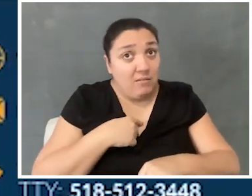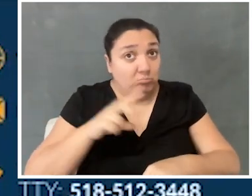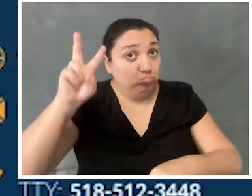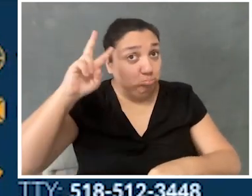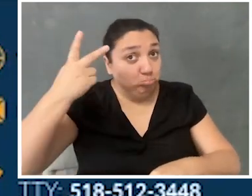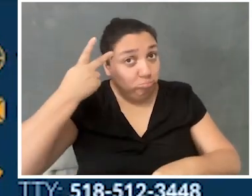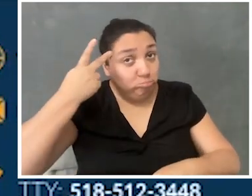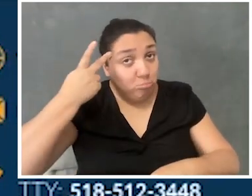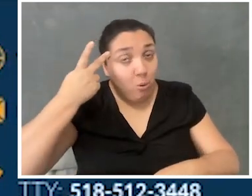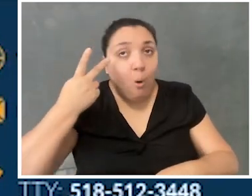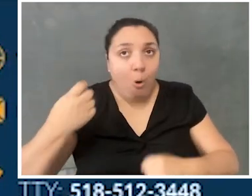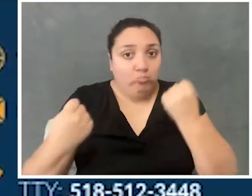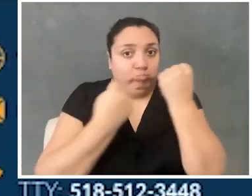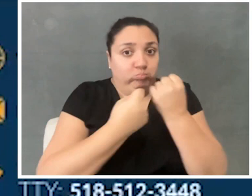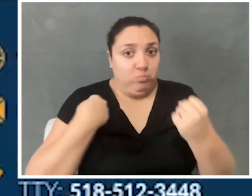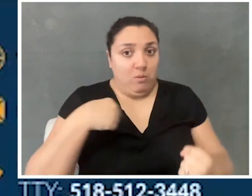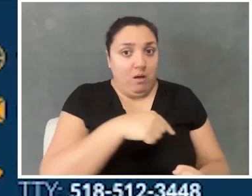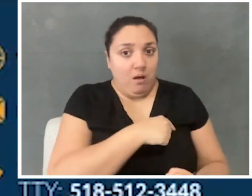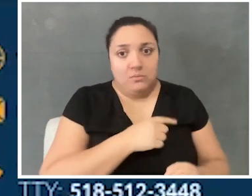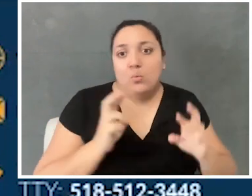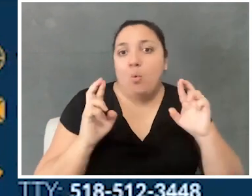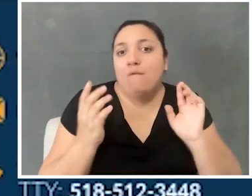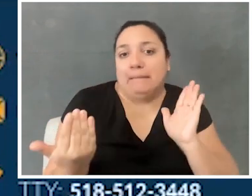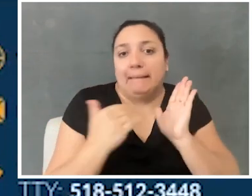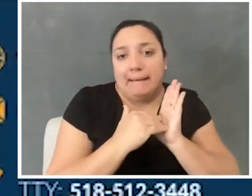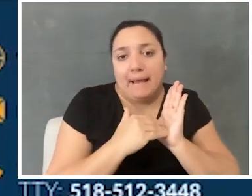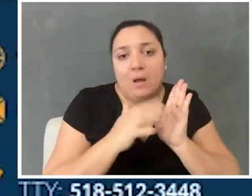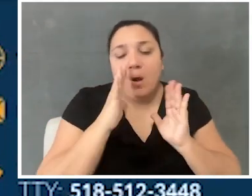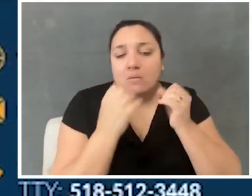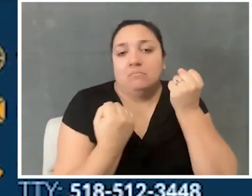that we continue that streak there, because it's the right decision.